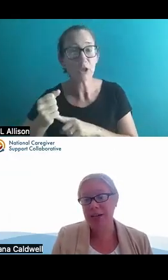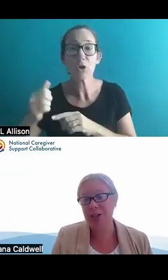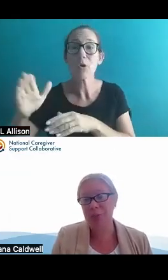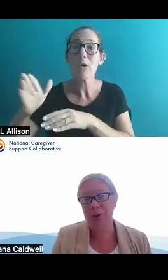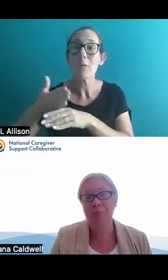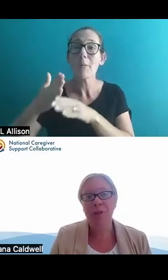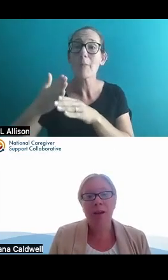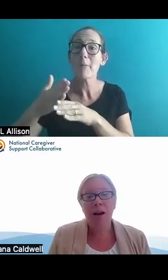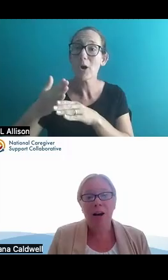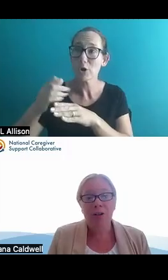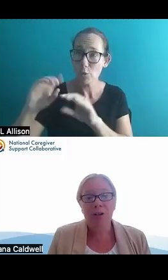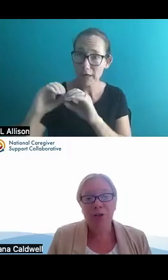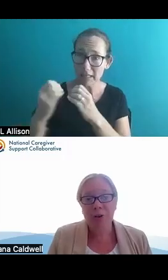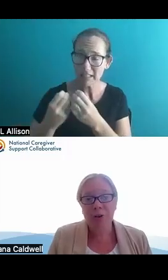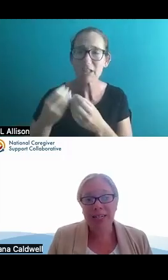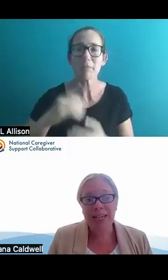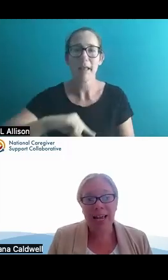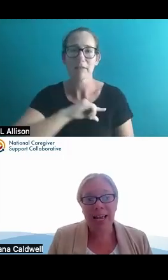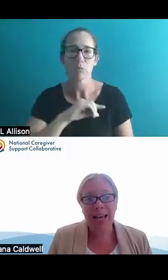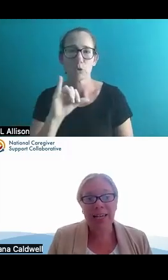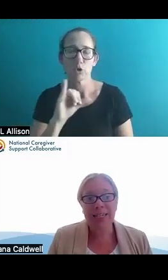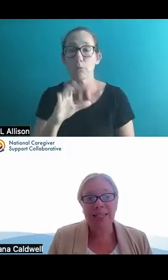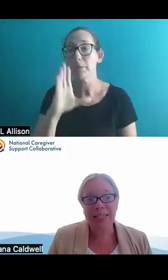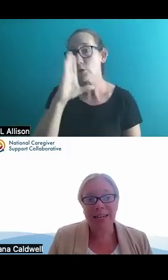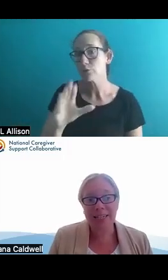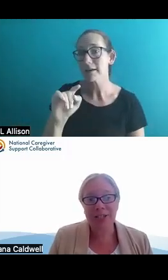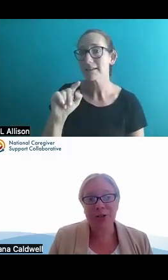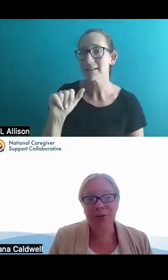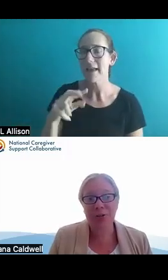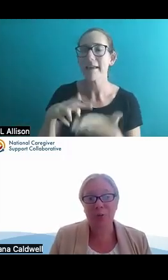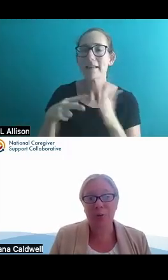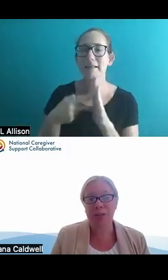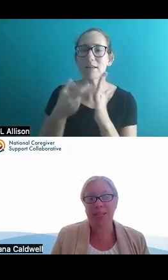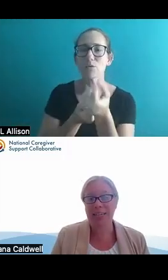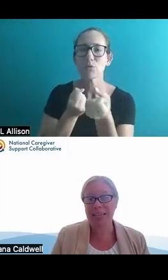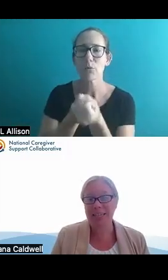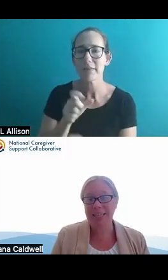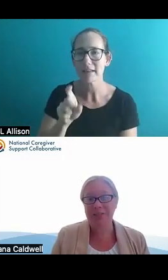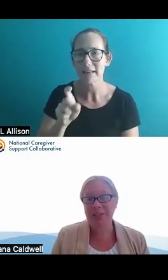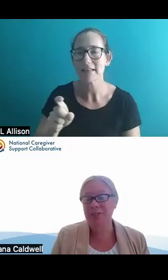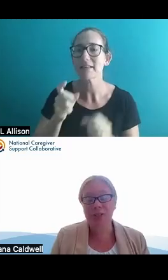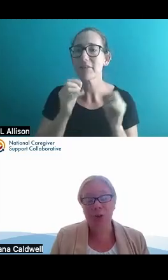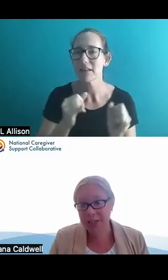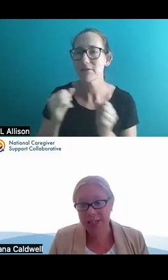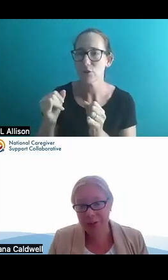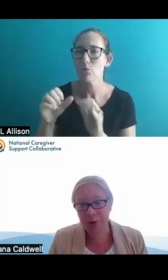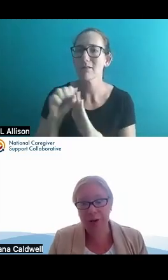eligible. Our direct TA is intended to support the needs of individual states and programs,